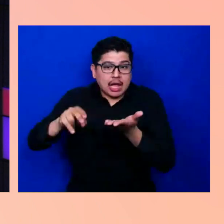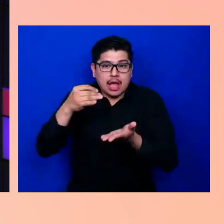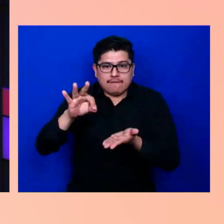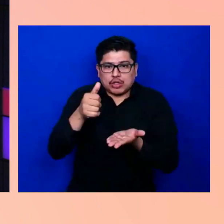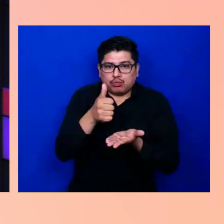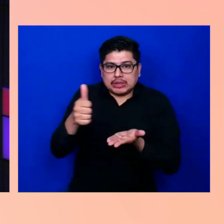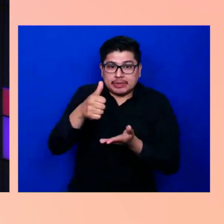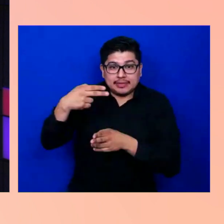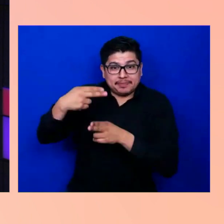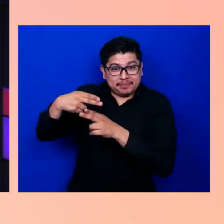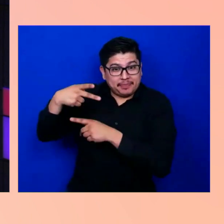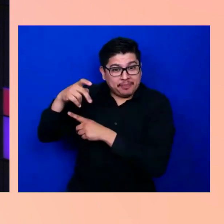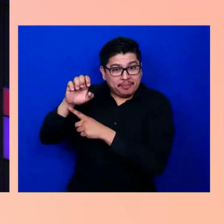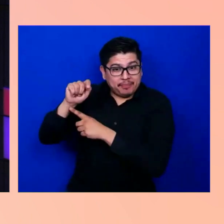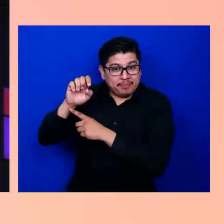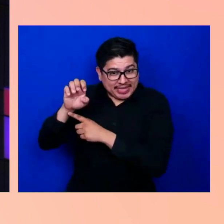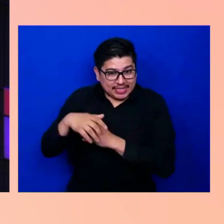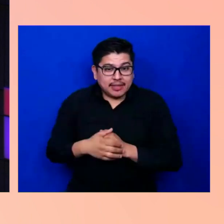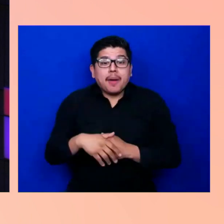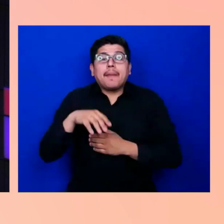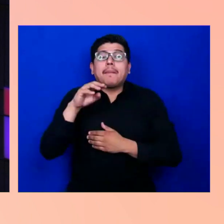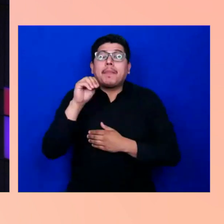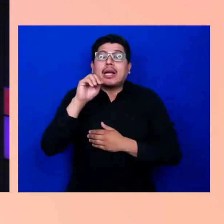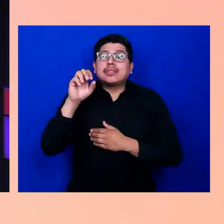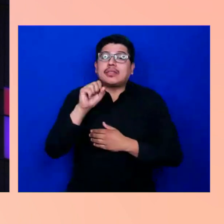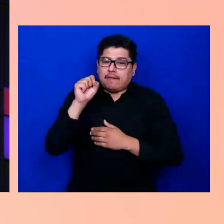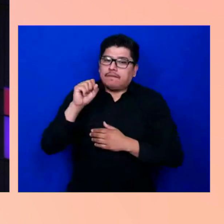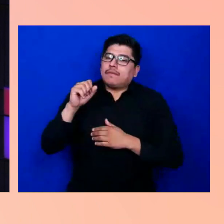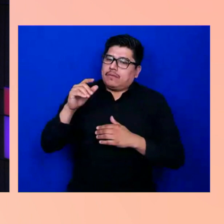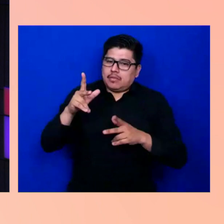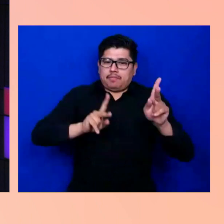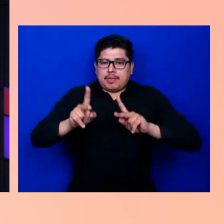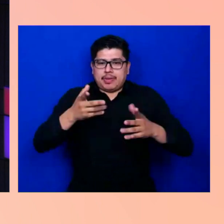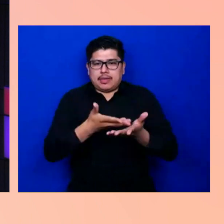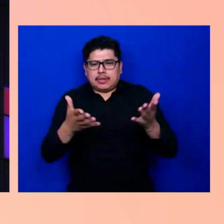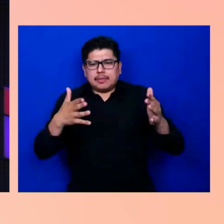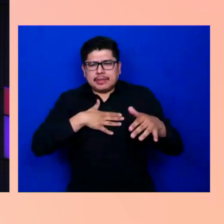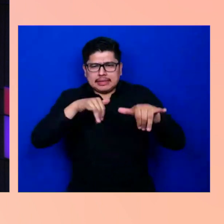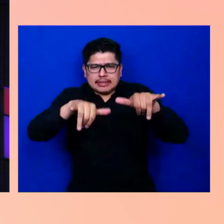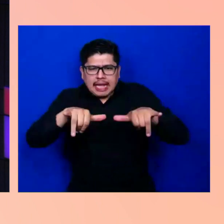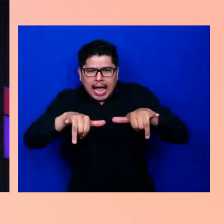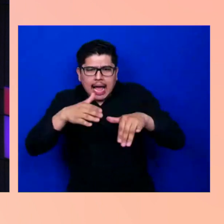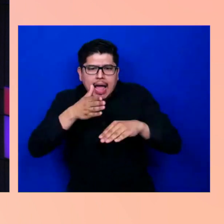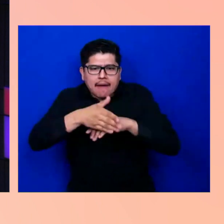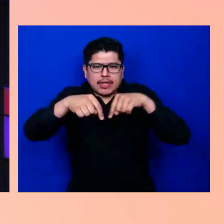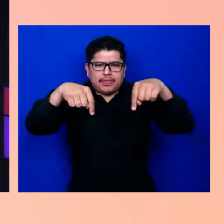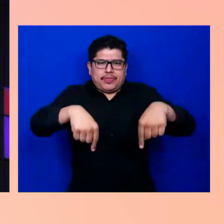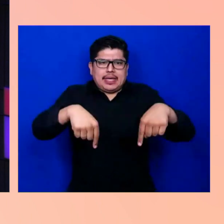stick around after the main show. It's time for the Ability Awards. Now, off you go,